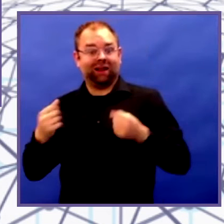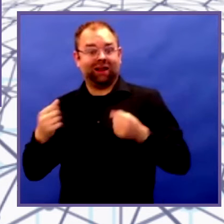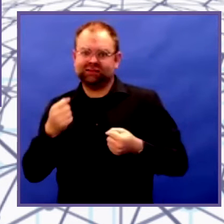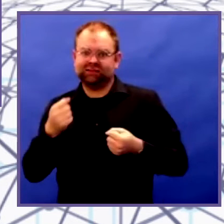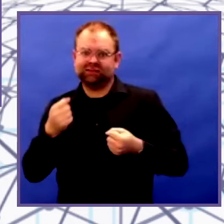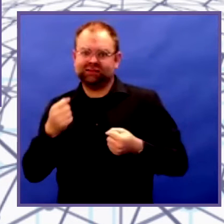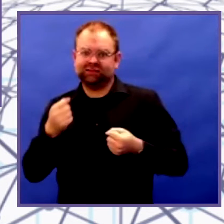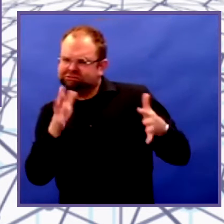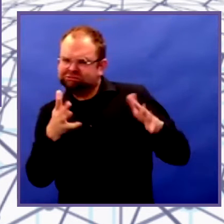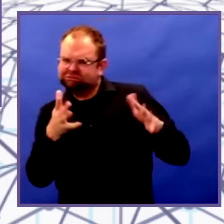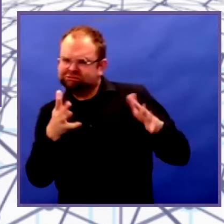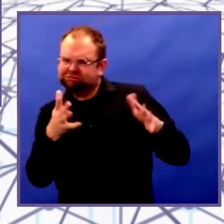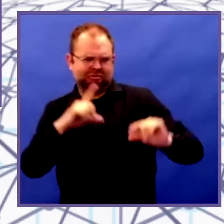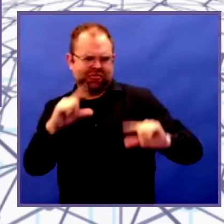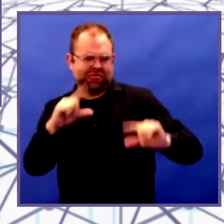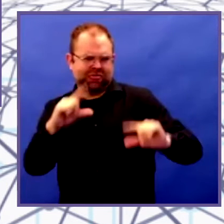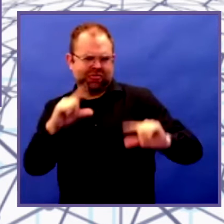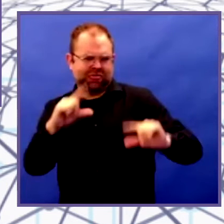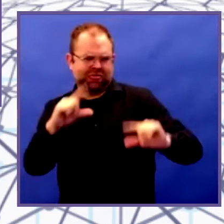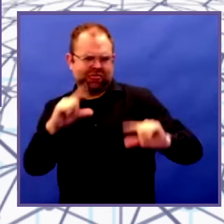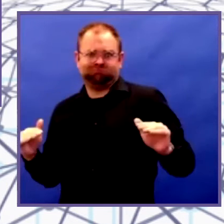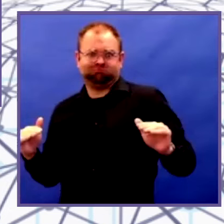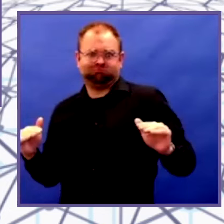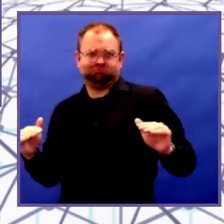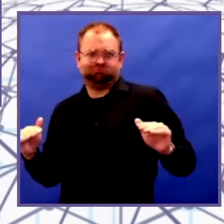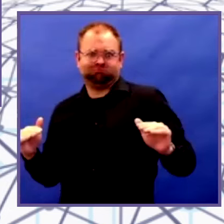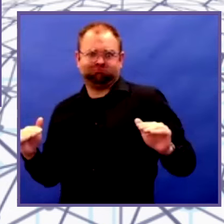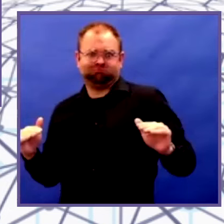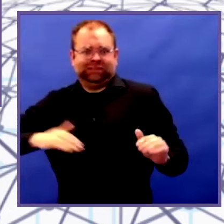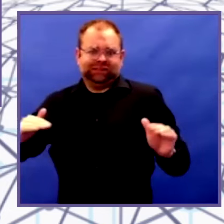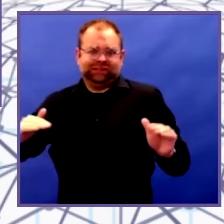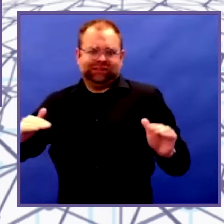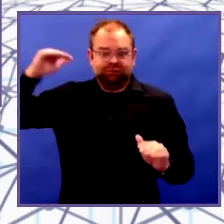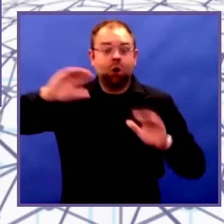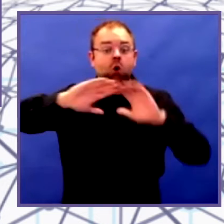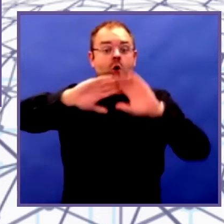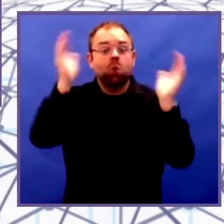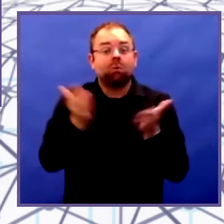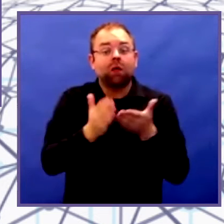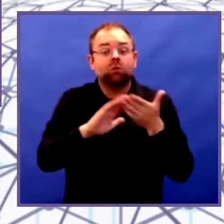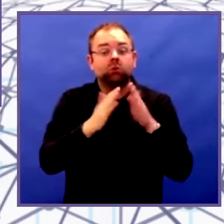And in the minute or so I hope, remaining to me, I suggest we need to break down the